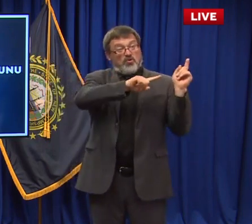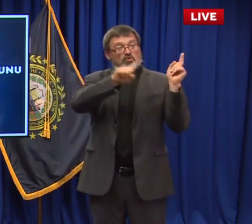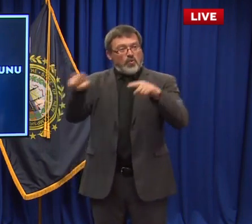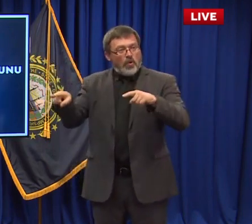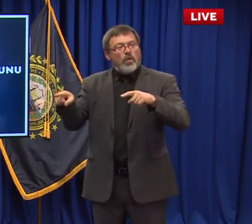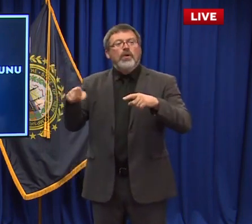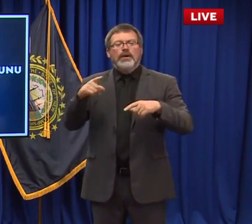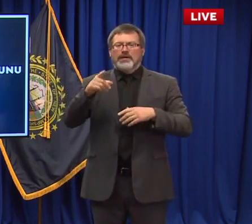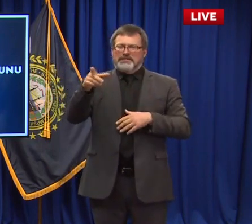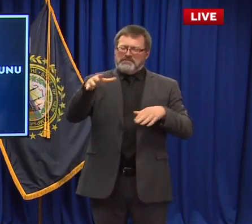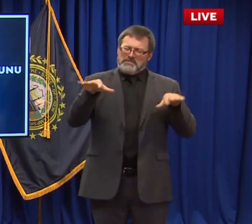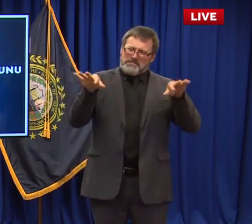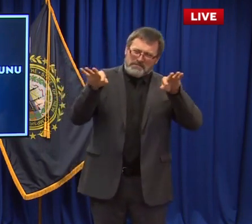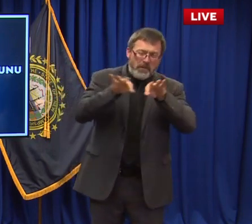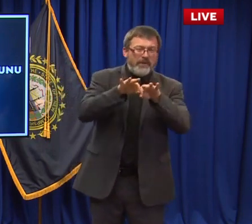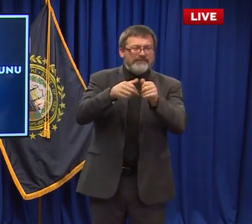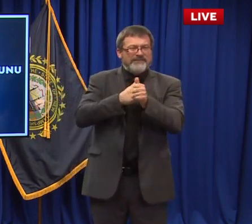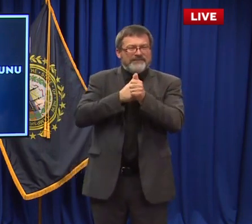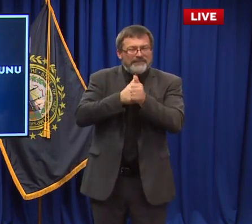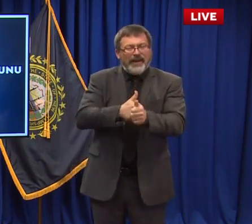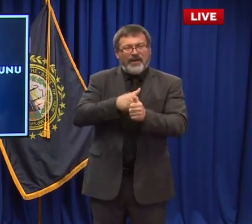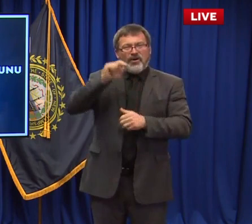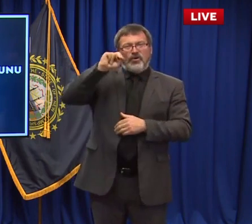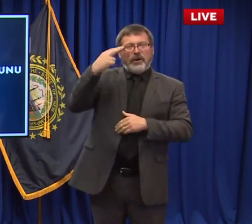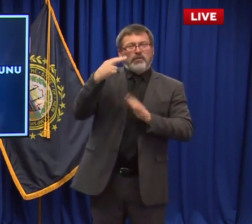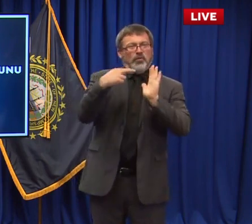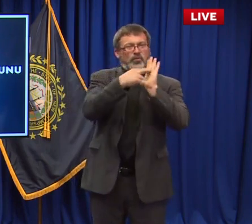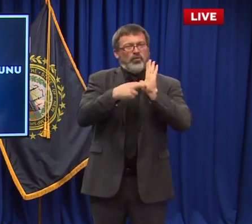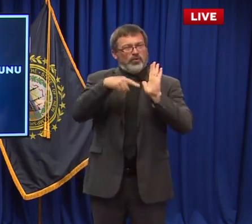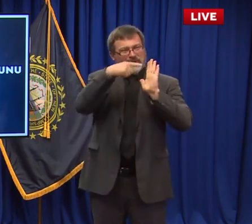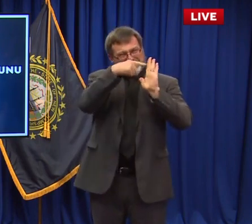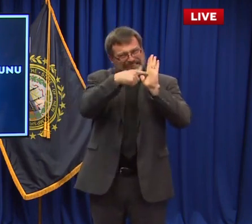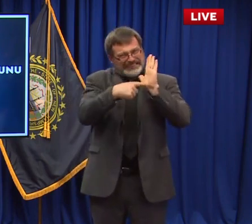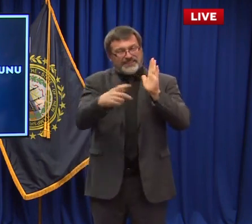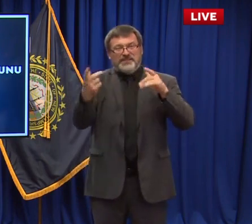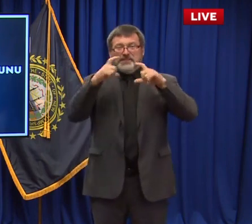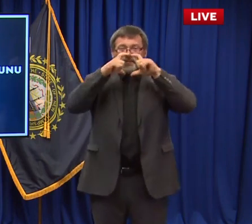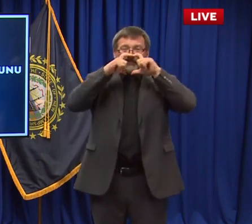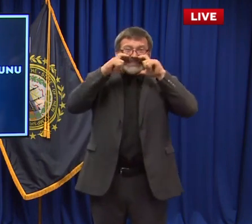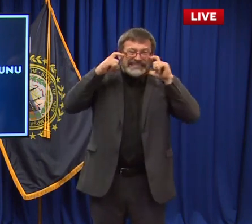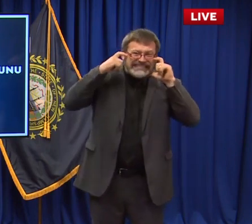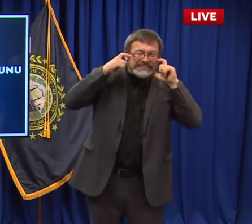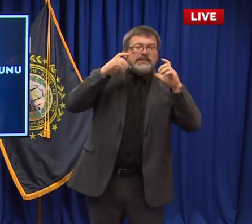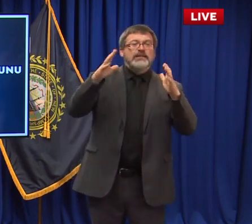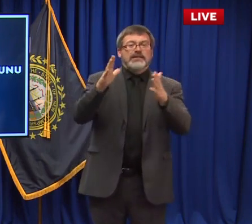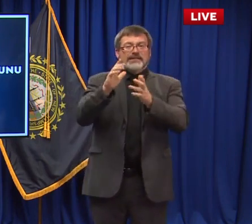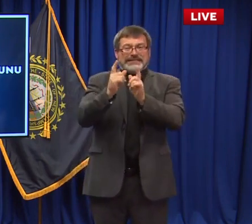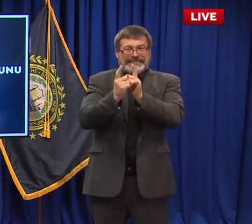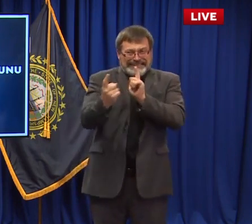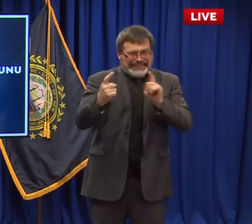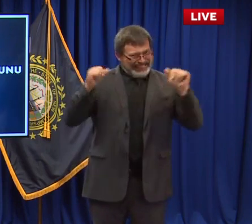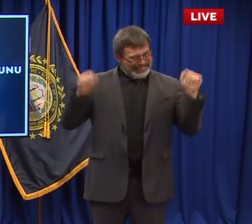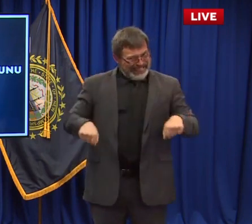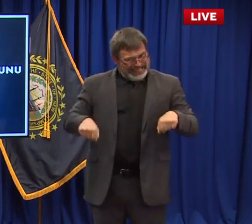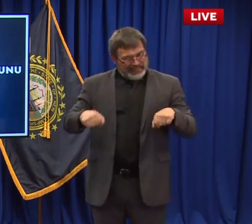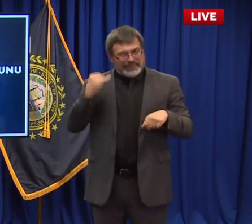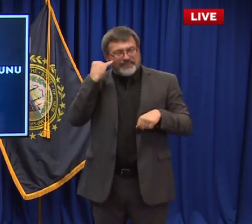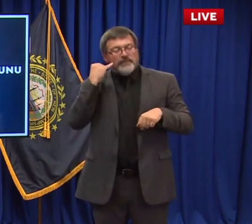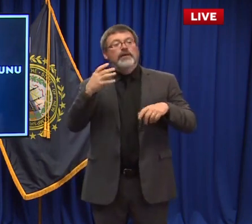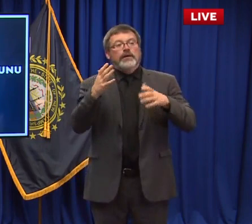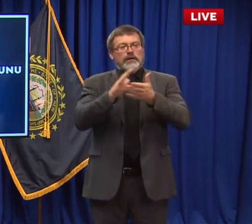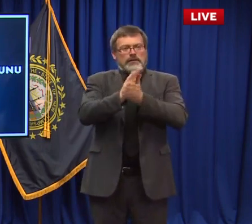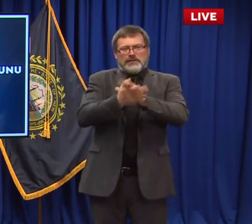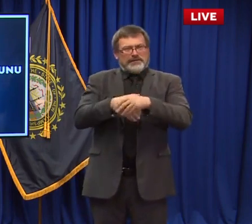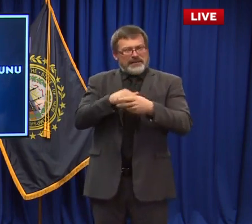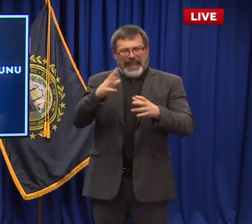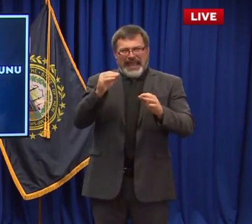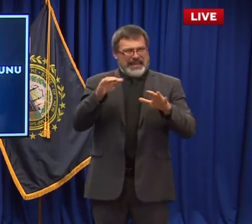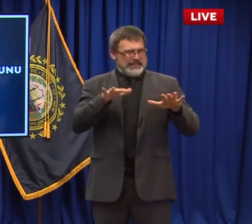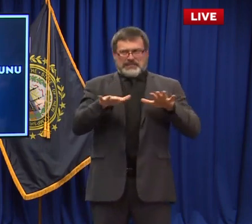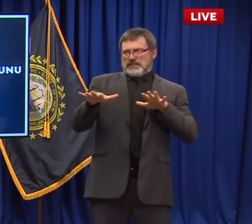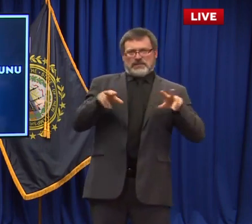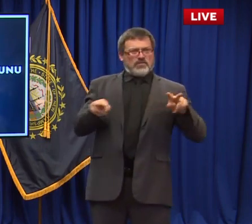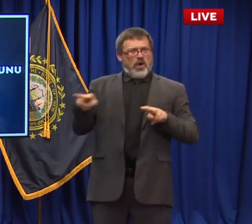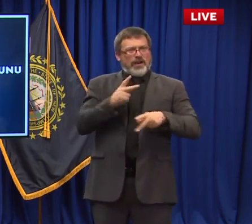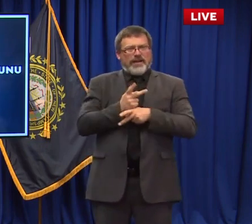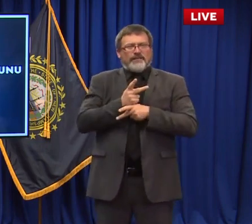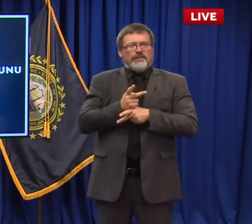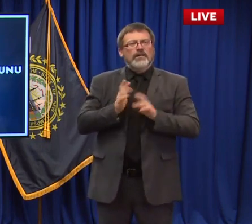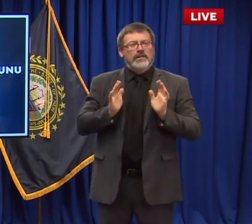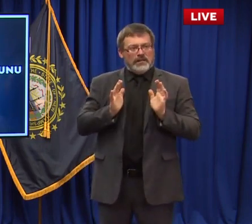OBVIOUSLY, PEOPLE WHEN THEY ARE AT AN EVENT NEED TO TAKE APPROPRIATE COULD -- PRECAUTIONS, WEAR A MASK, STAY AT LEAST SIX FEET FROM OTHER PEOPLE, PRACTICE GOOD HAND